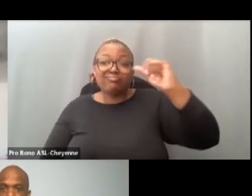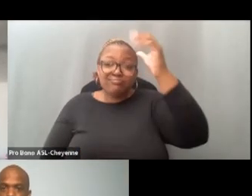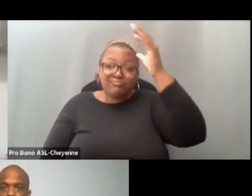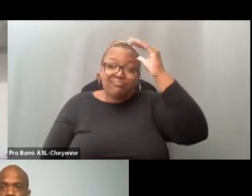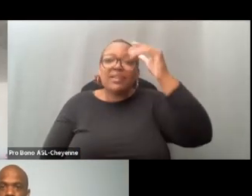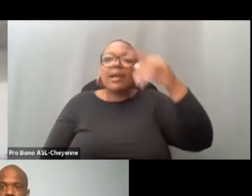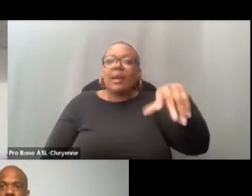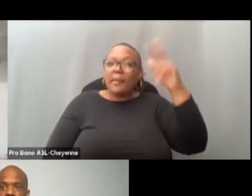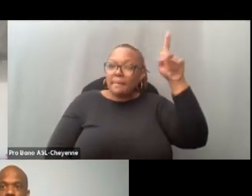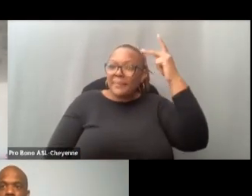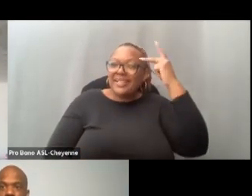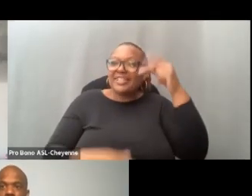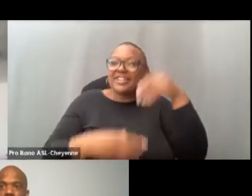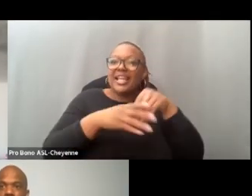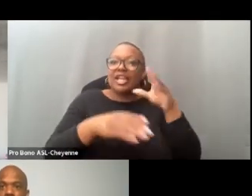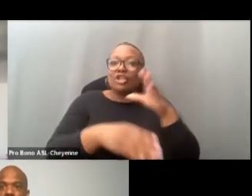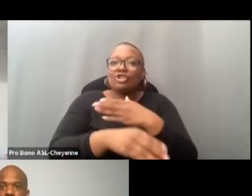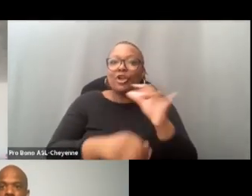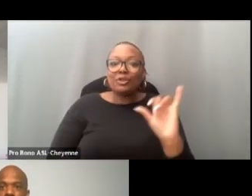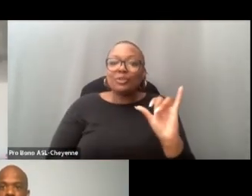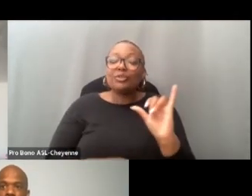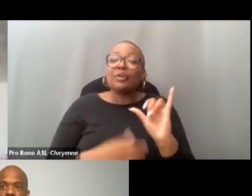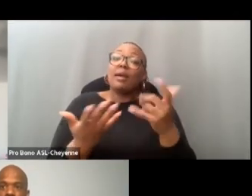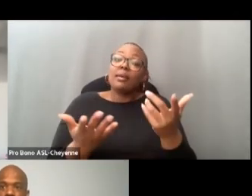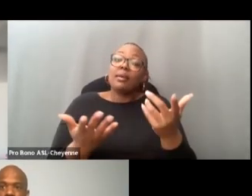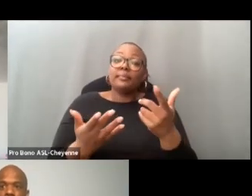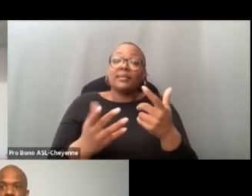And I'll just end by saying, this project,